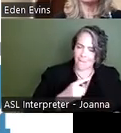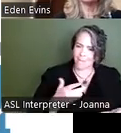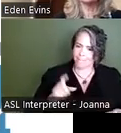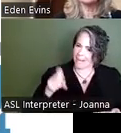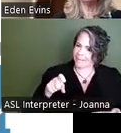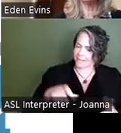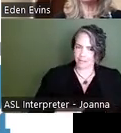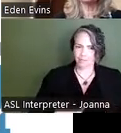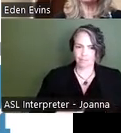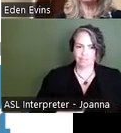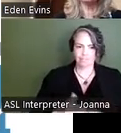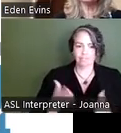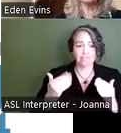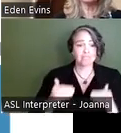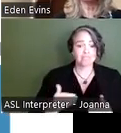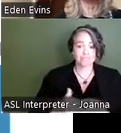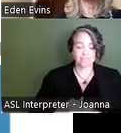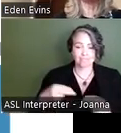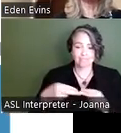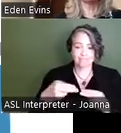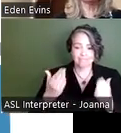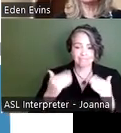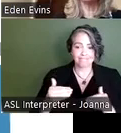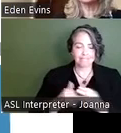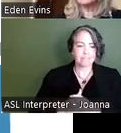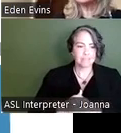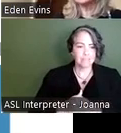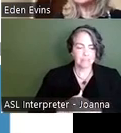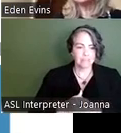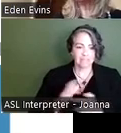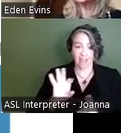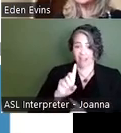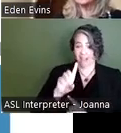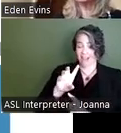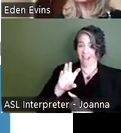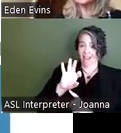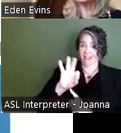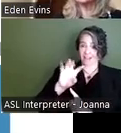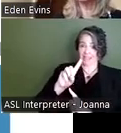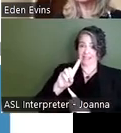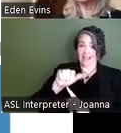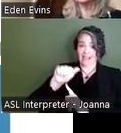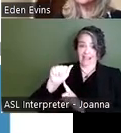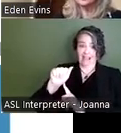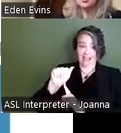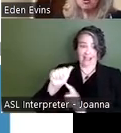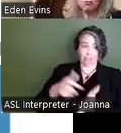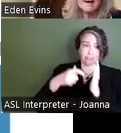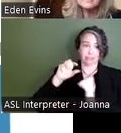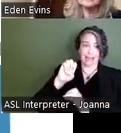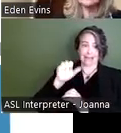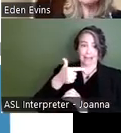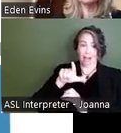Next slide. So this FDA mandated EAGLES trial stands out to me as a great example